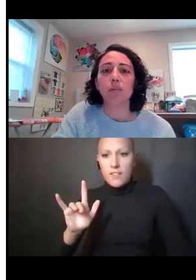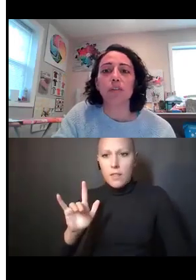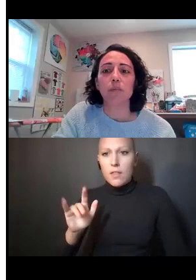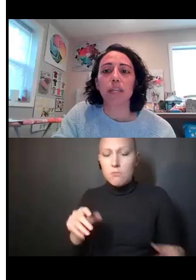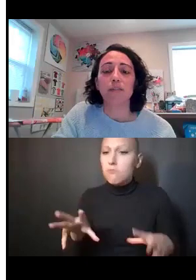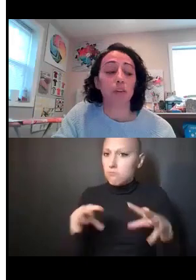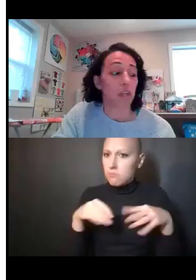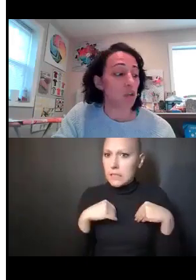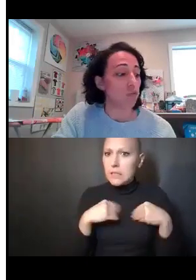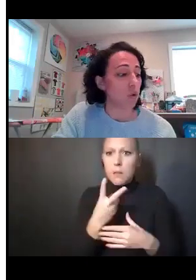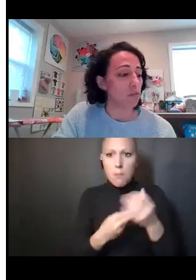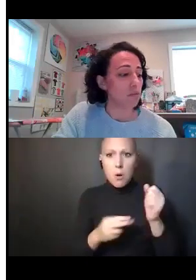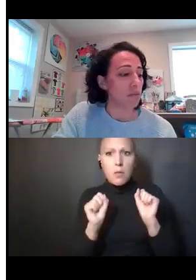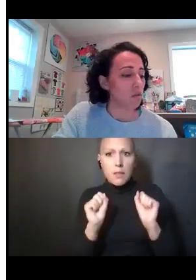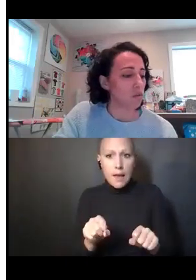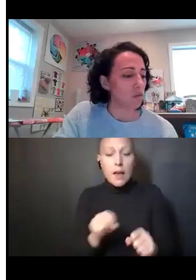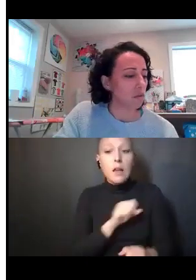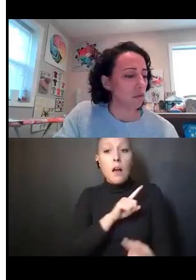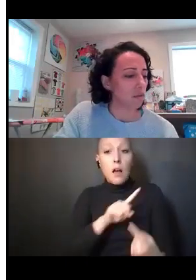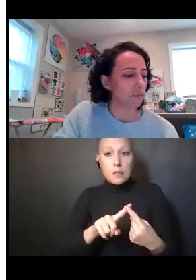goes in place for the new form to be used. [ Chatter ]